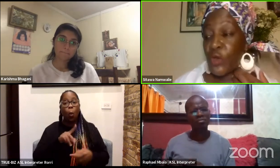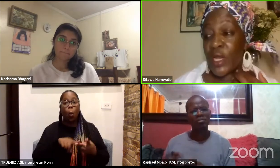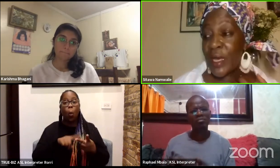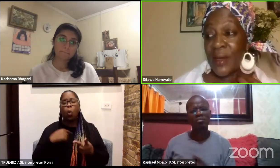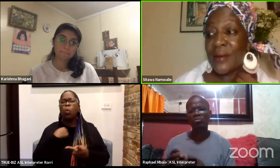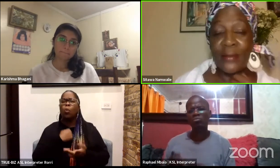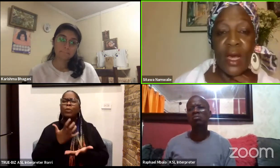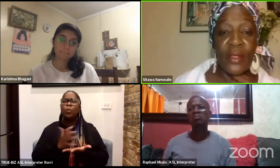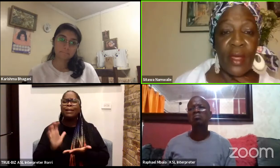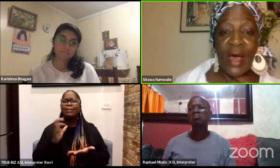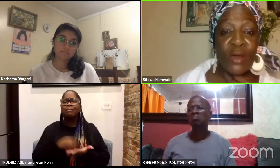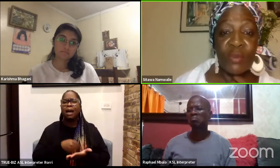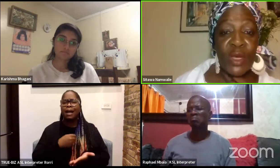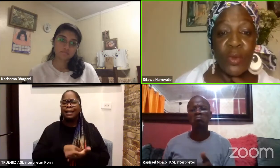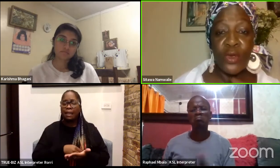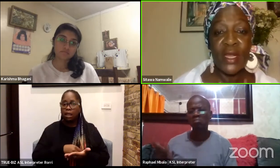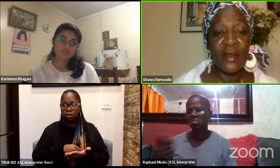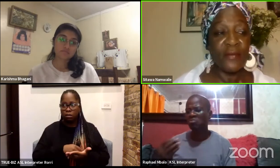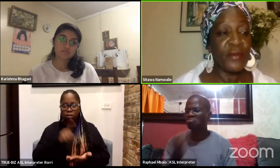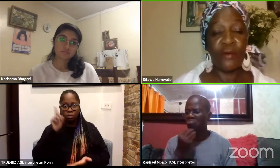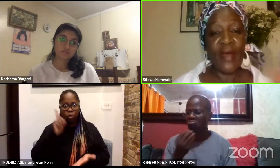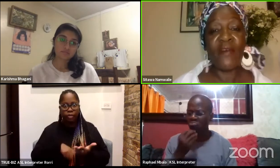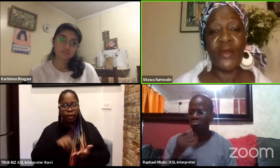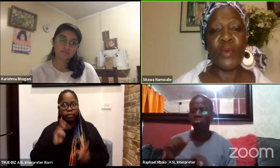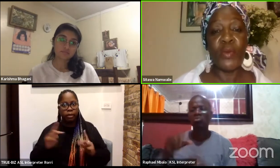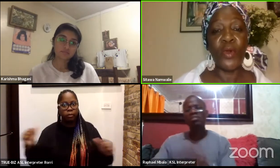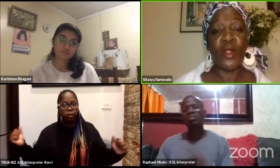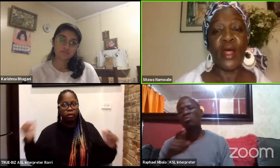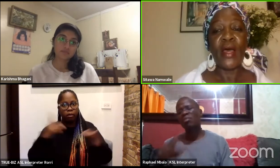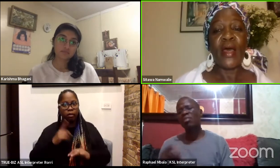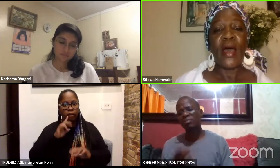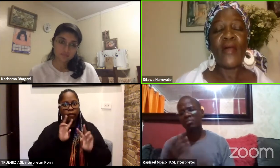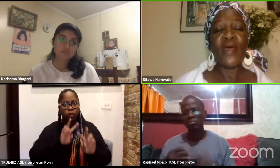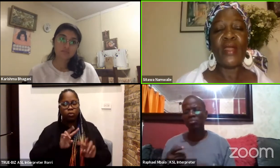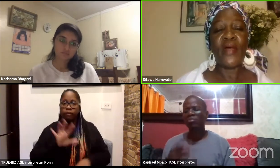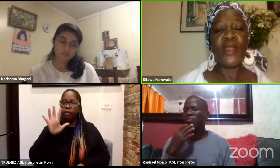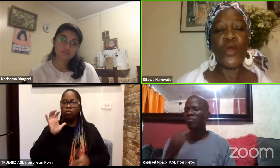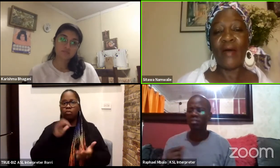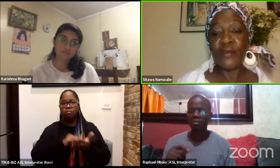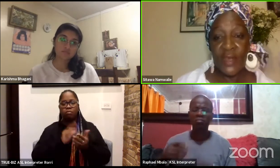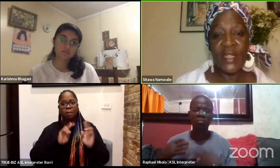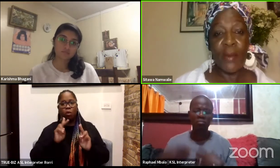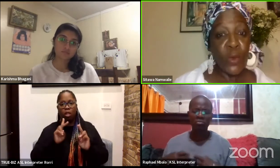You can get 1,000 people, you can get 500 people and then you have to feed them.